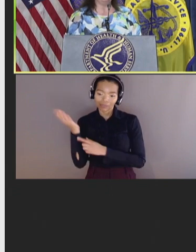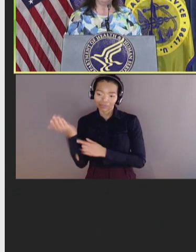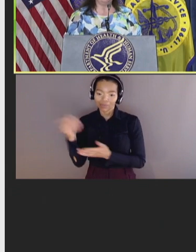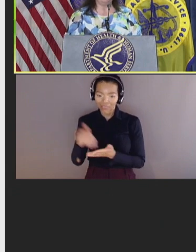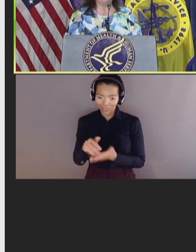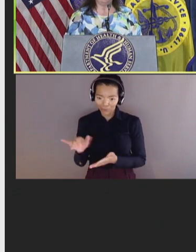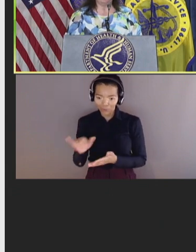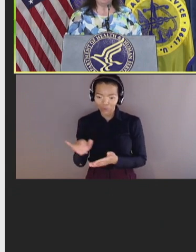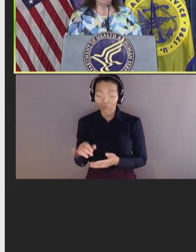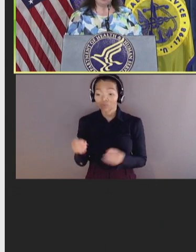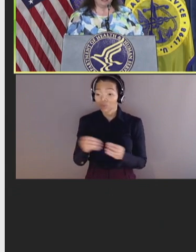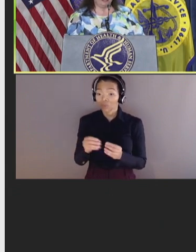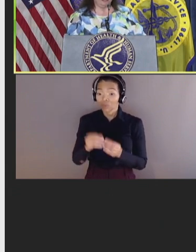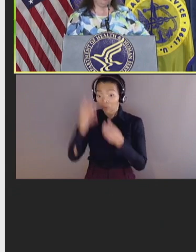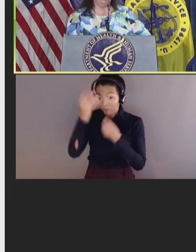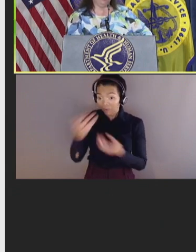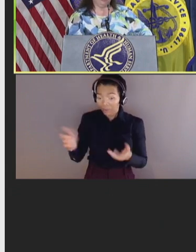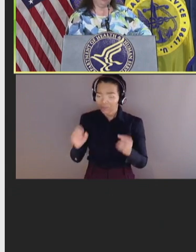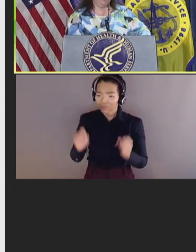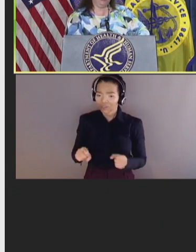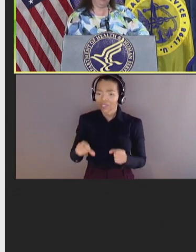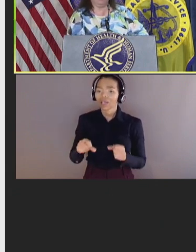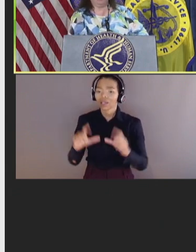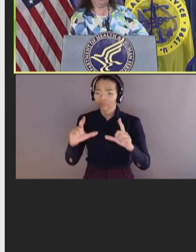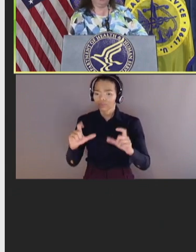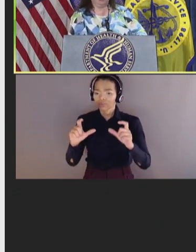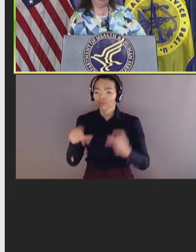they can take a little screenshot. There's lots of -- we have lots of information on